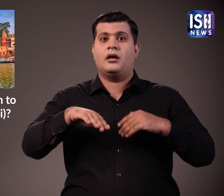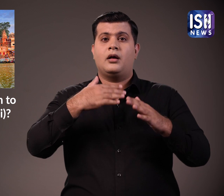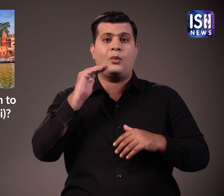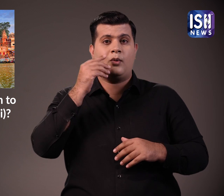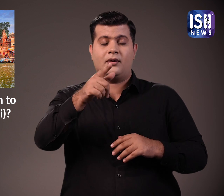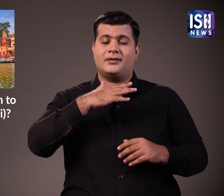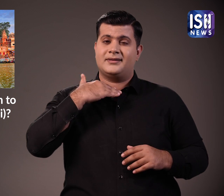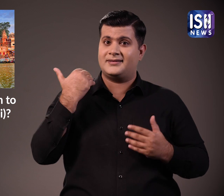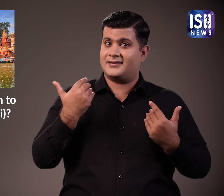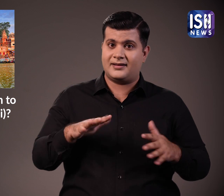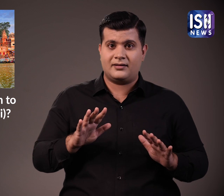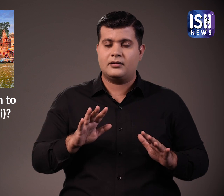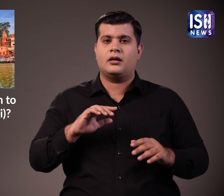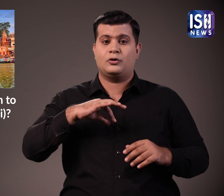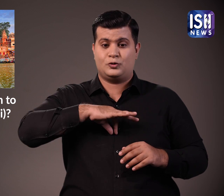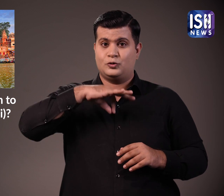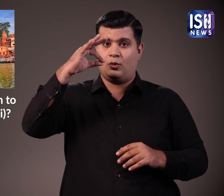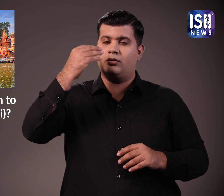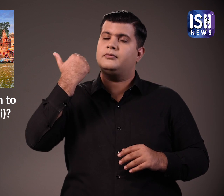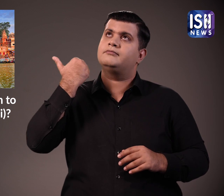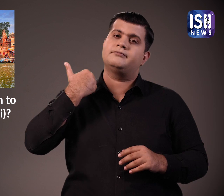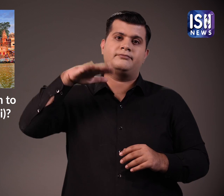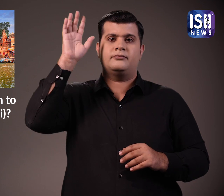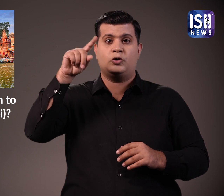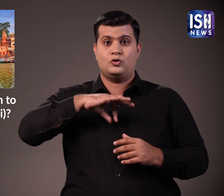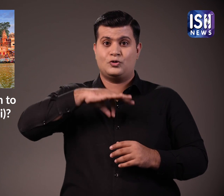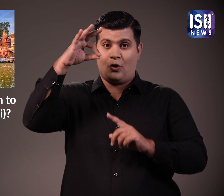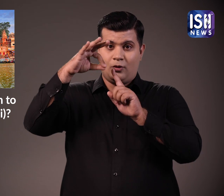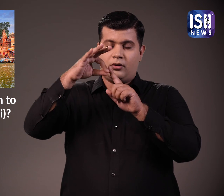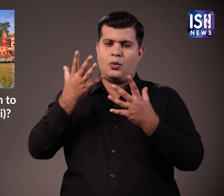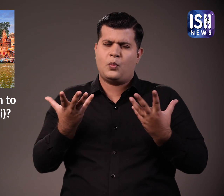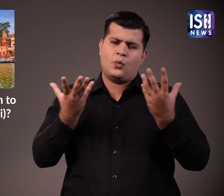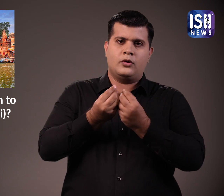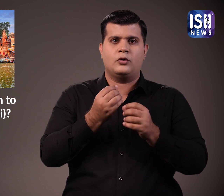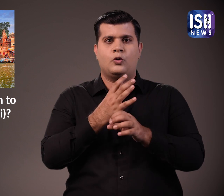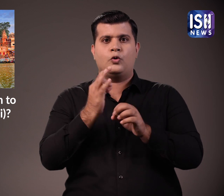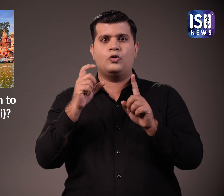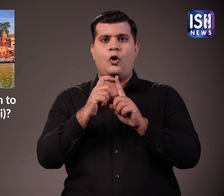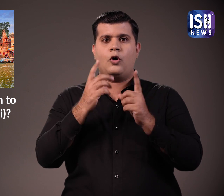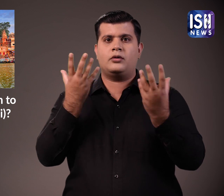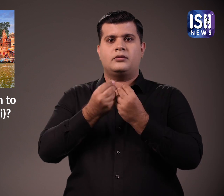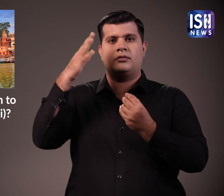It is believed after death, your soul will ascend and merge with God.